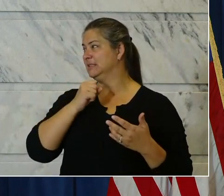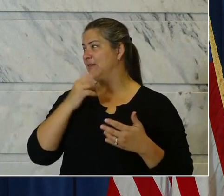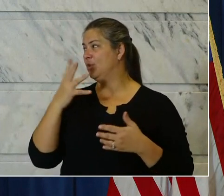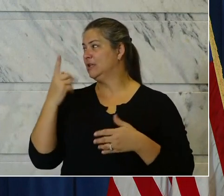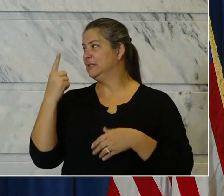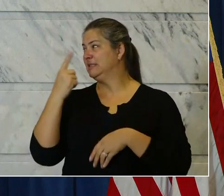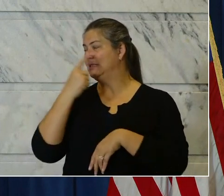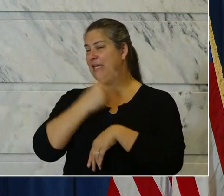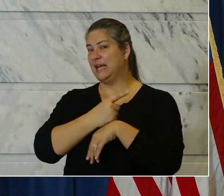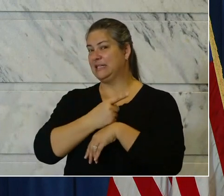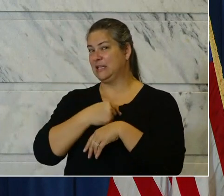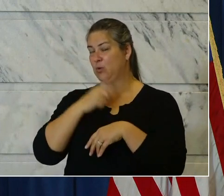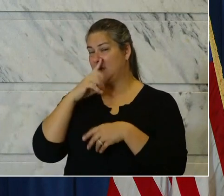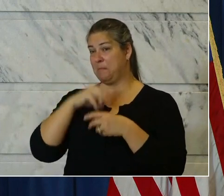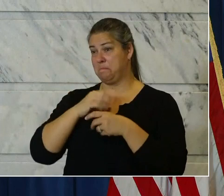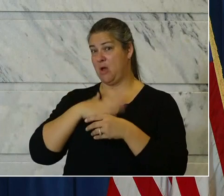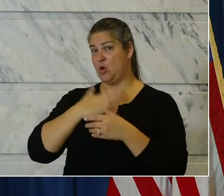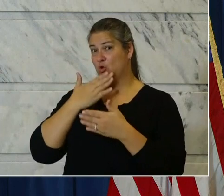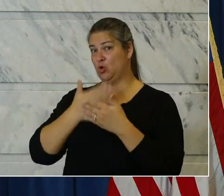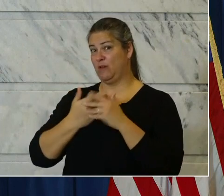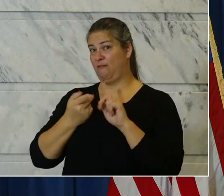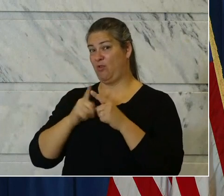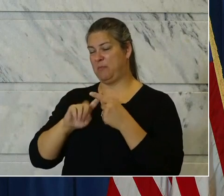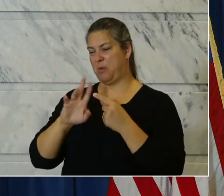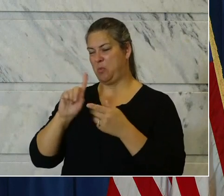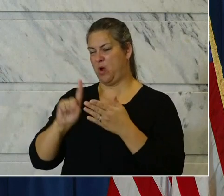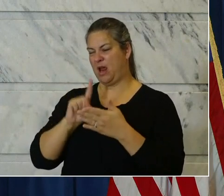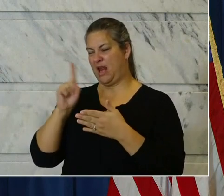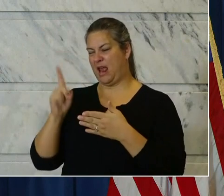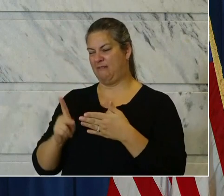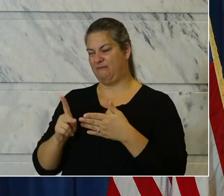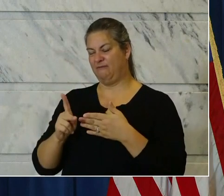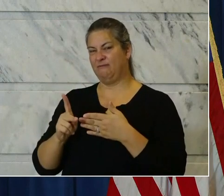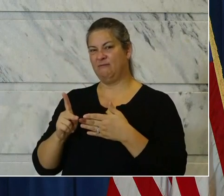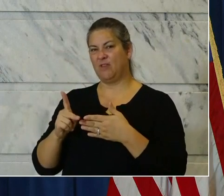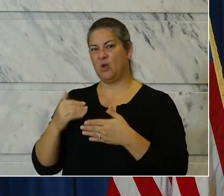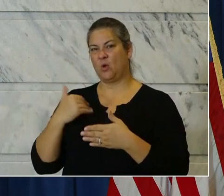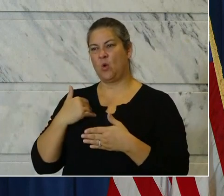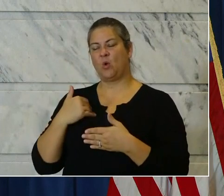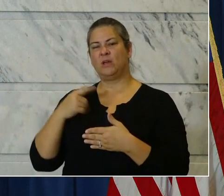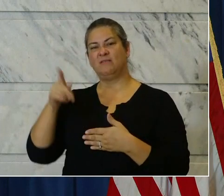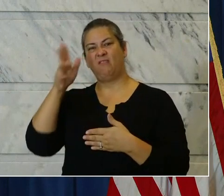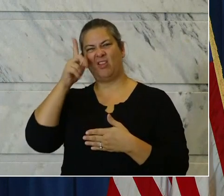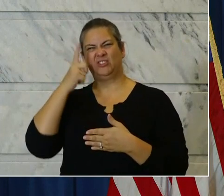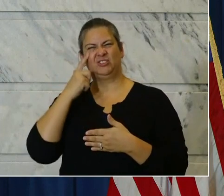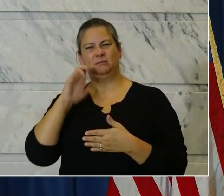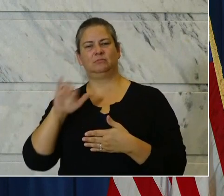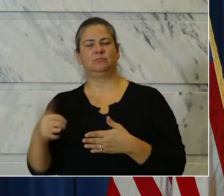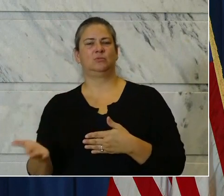HERE AND IT PROBABLY WON'T FOR A COUPLE DAYS. GOT A TEXT FROM A GOOD FRIEND ABOUT AN HOUR AND